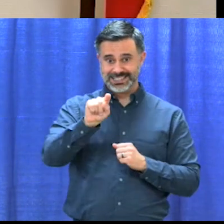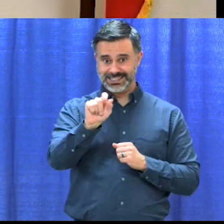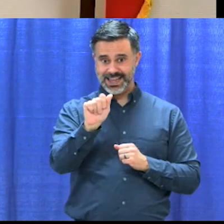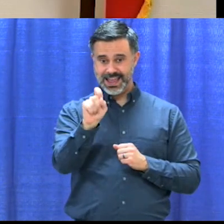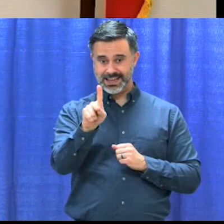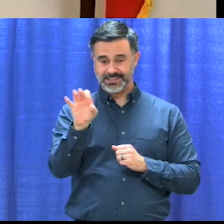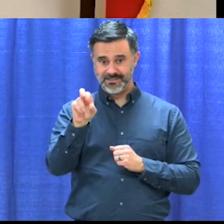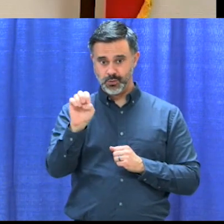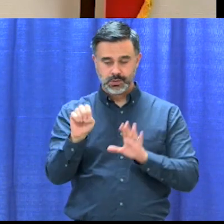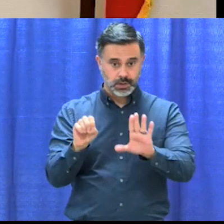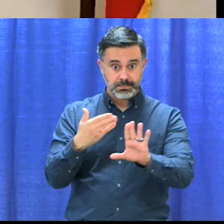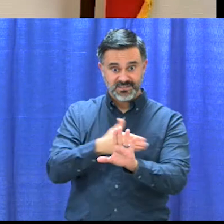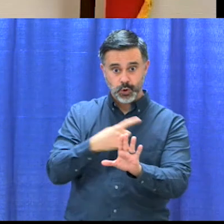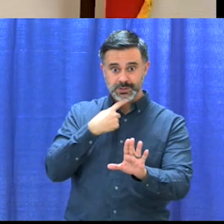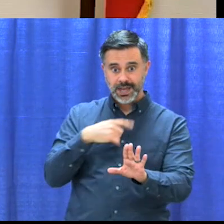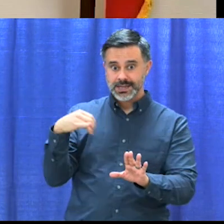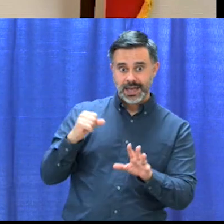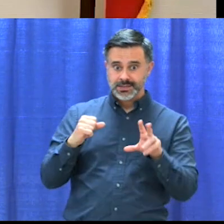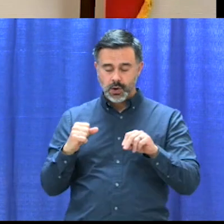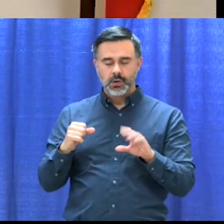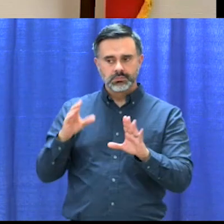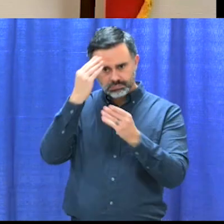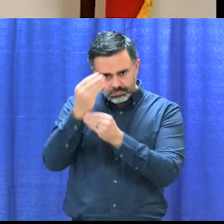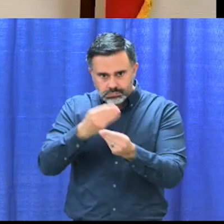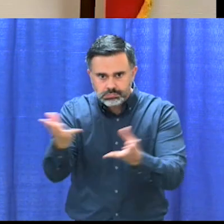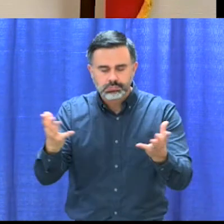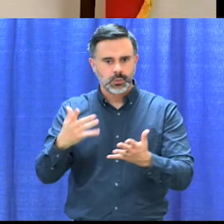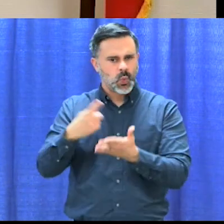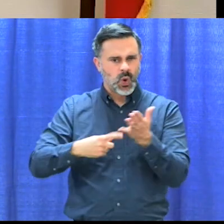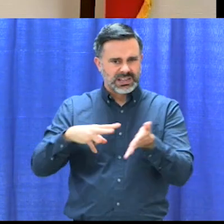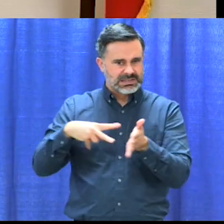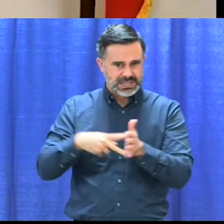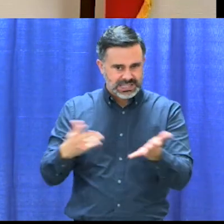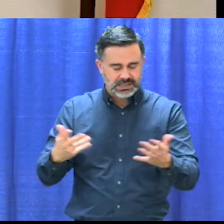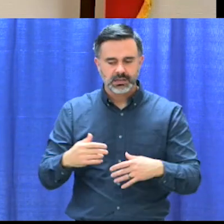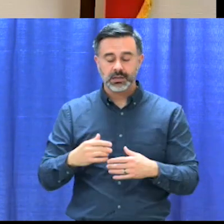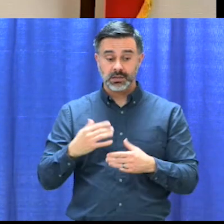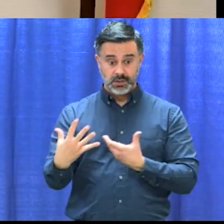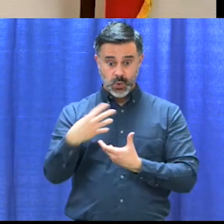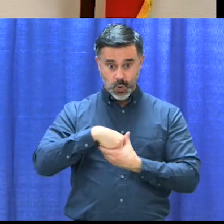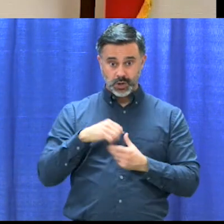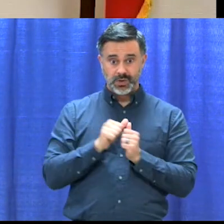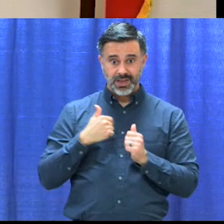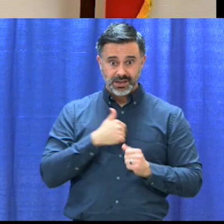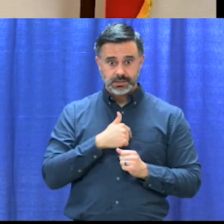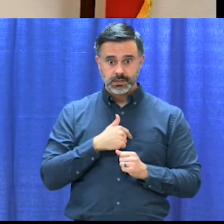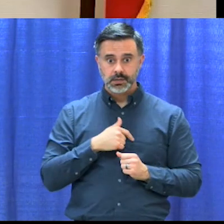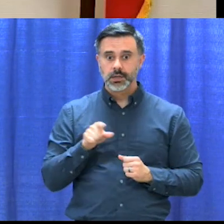answer I want you to know that working with this task force means that you will be needed